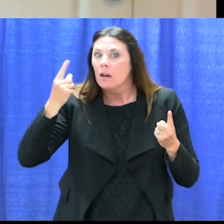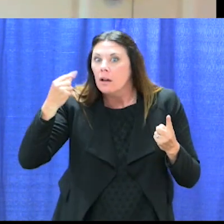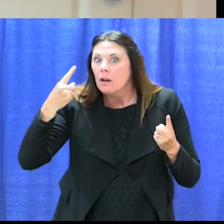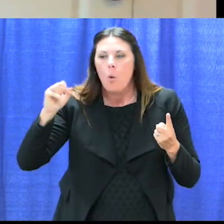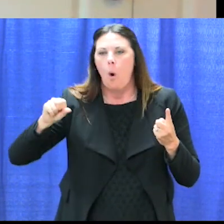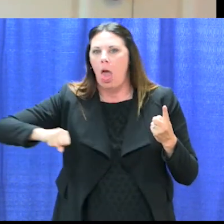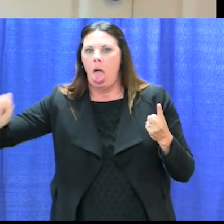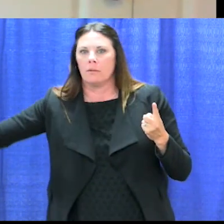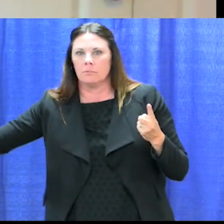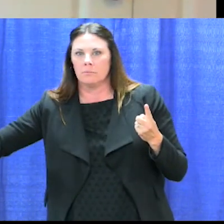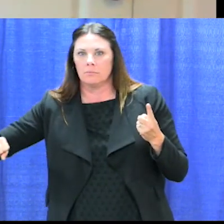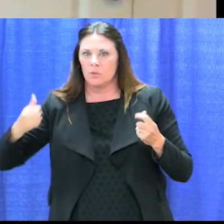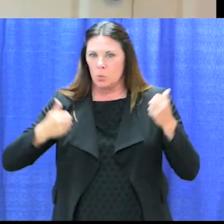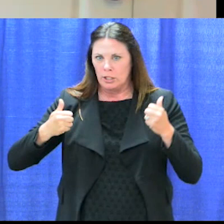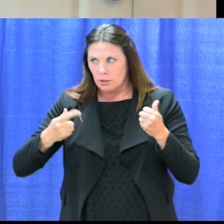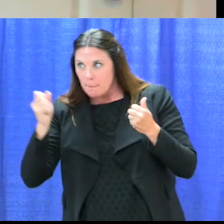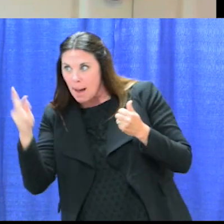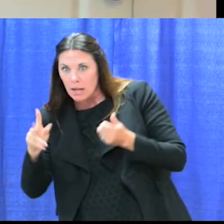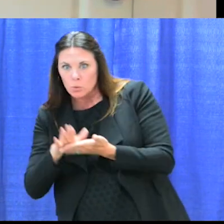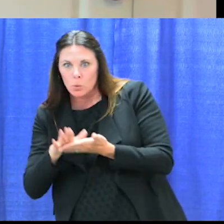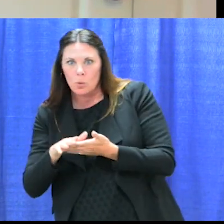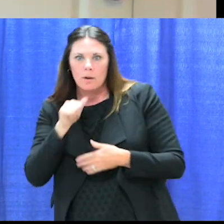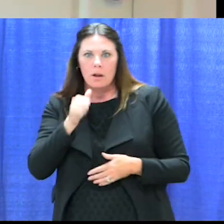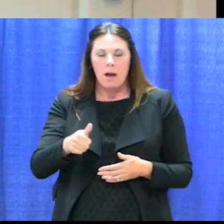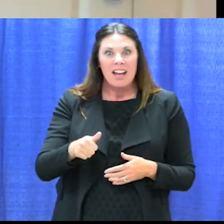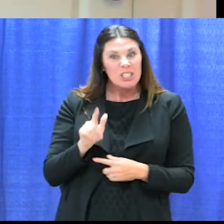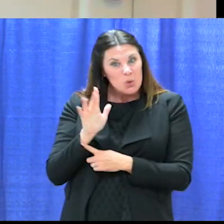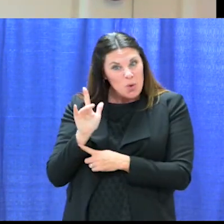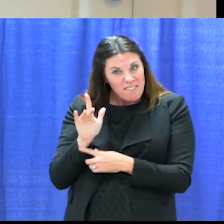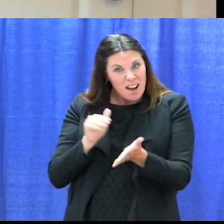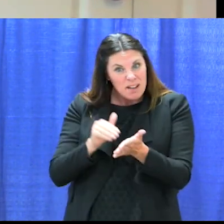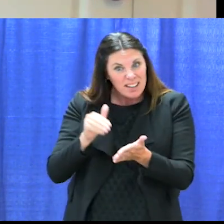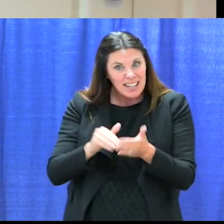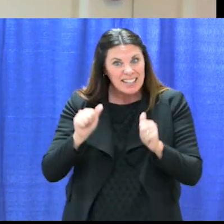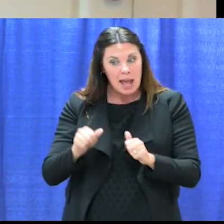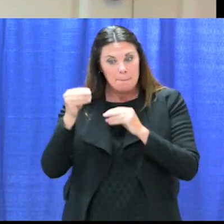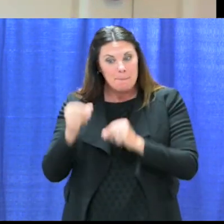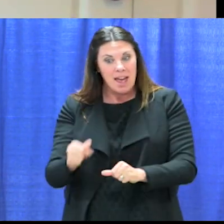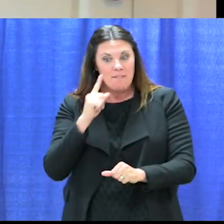First based on our budgetary estimates this 25 million could pay for up to 200,000 hotspots.